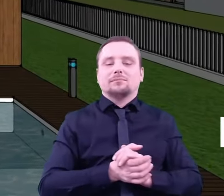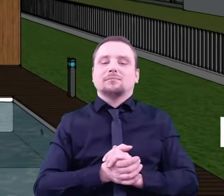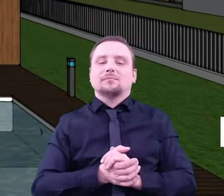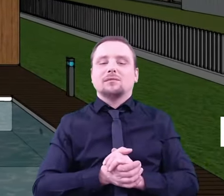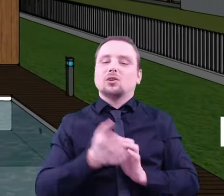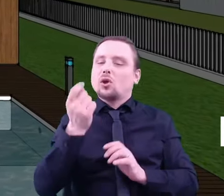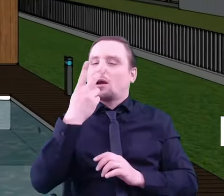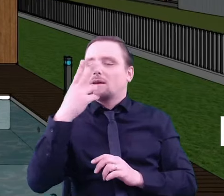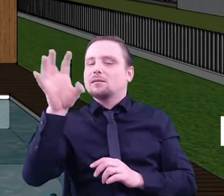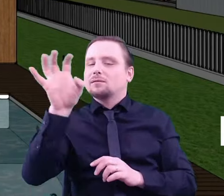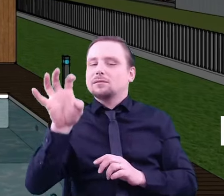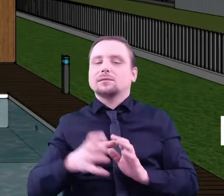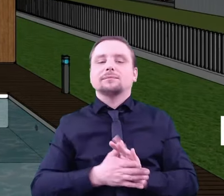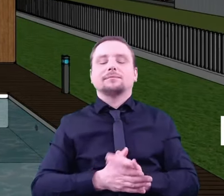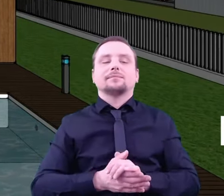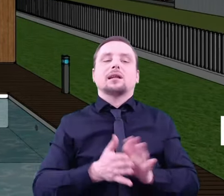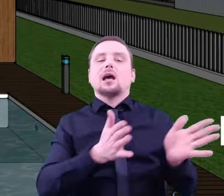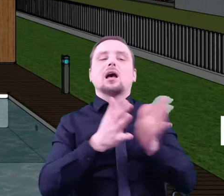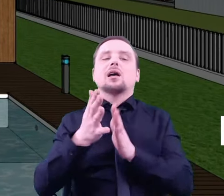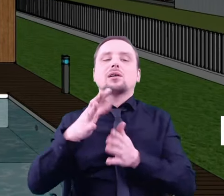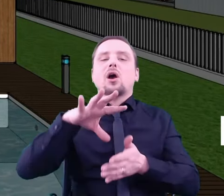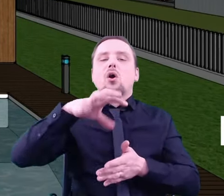Subsequent group of products are plug-ins for SketchUp,